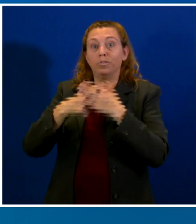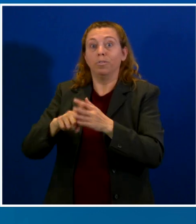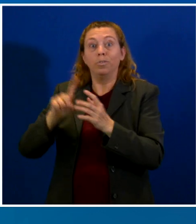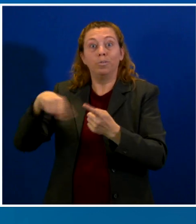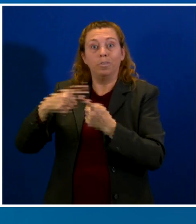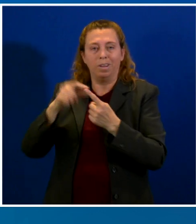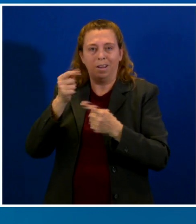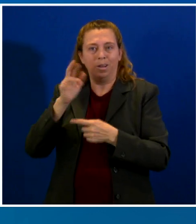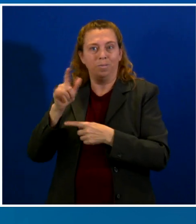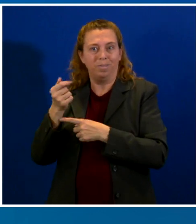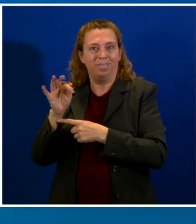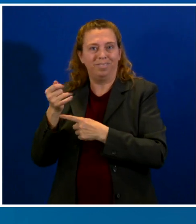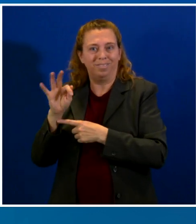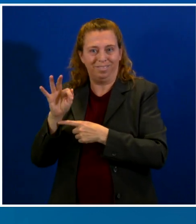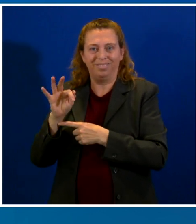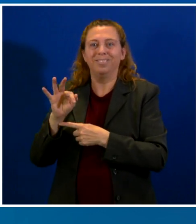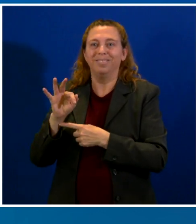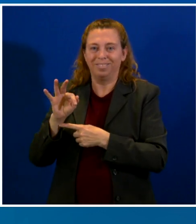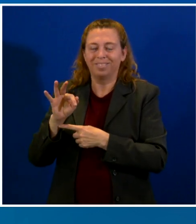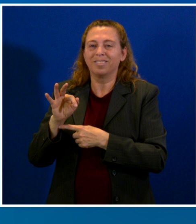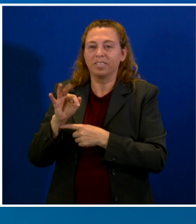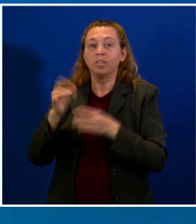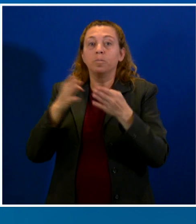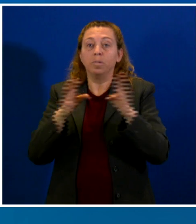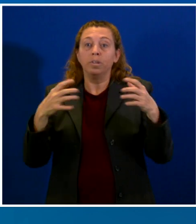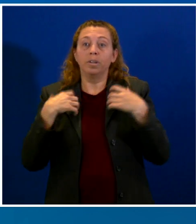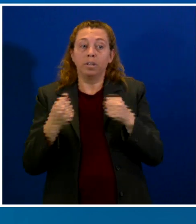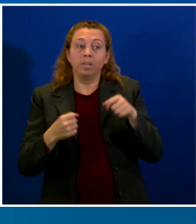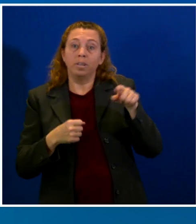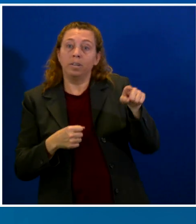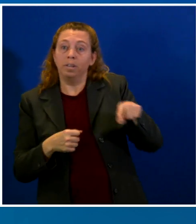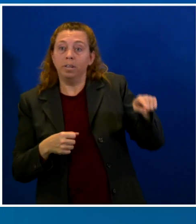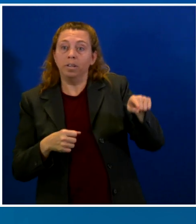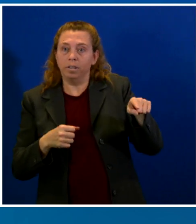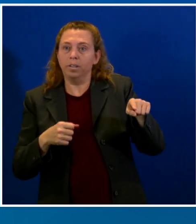health resources to begin work on recommendations for how to